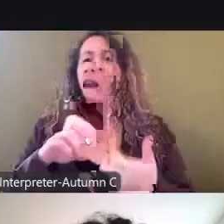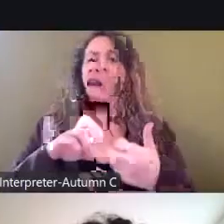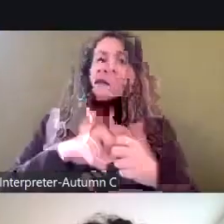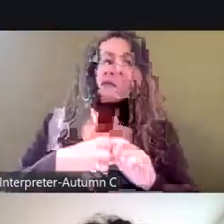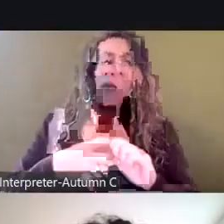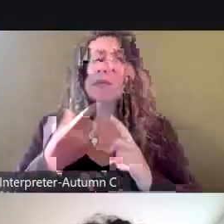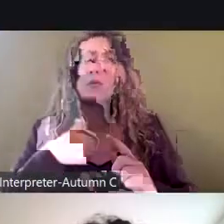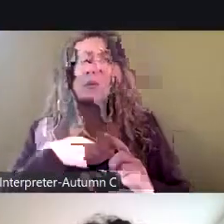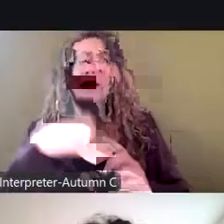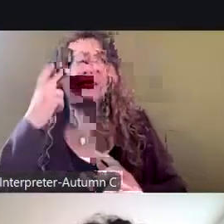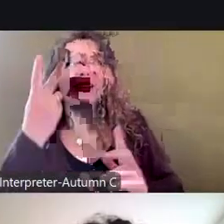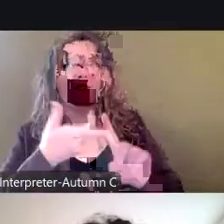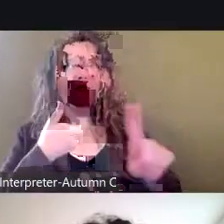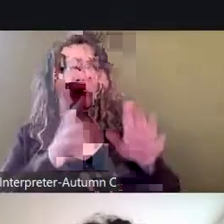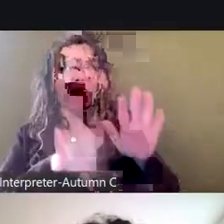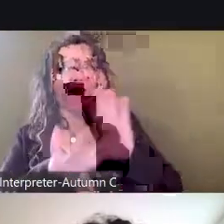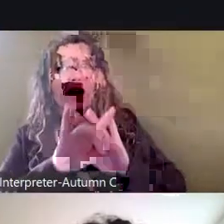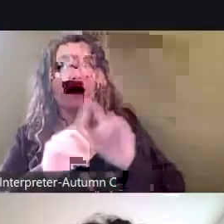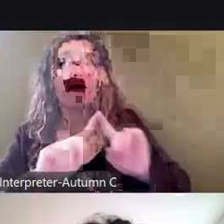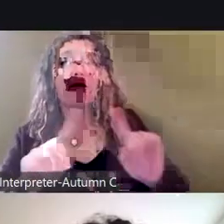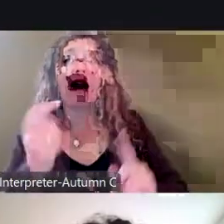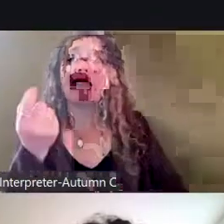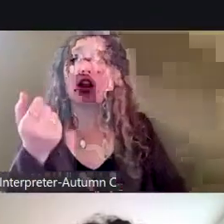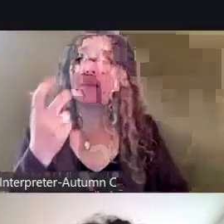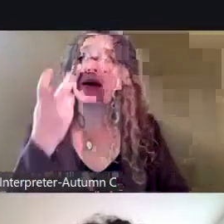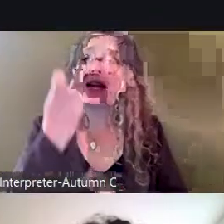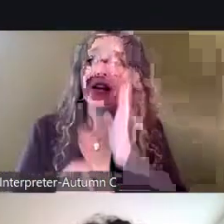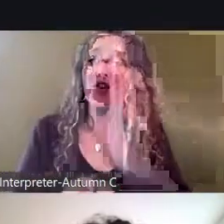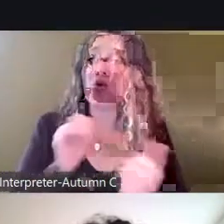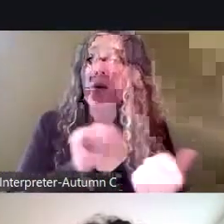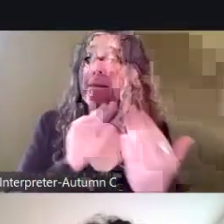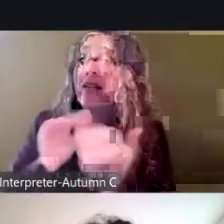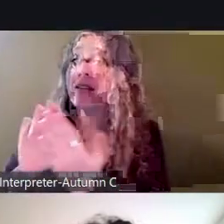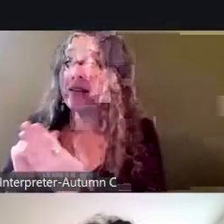but also we're going to get a little bit into methods and really talk about